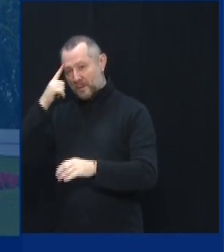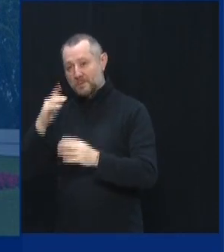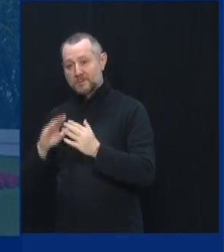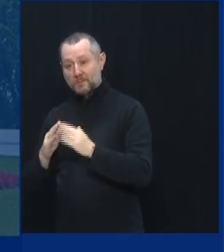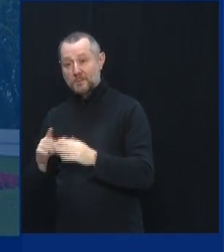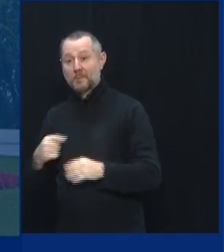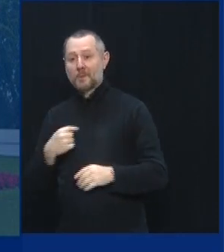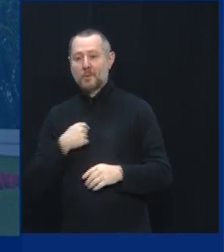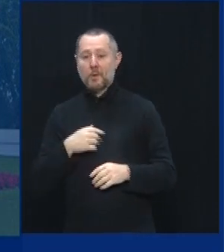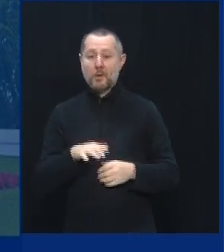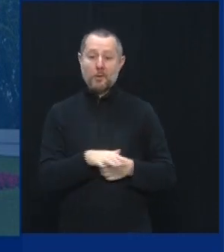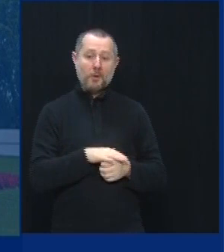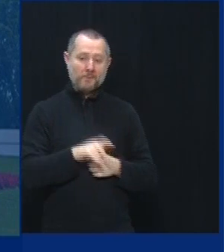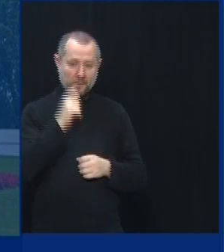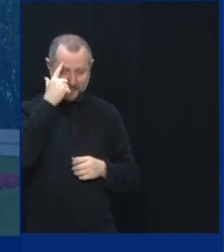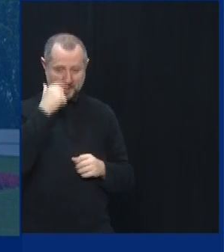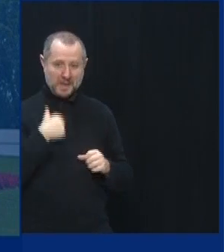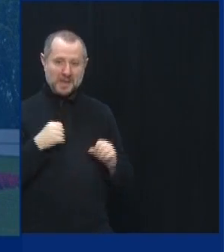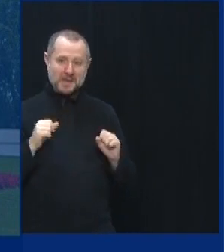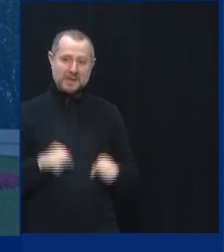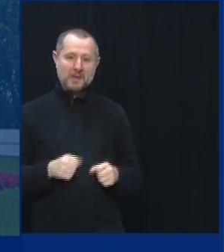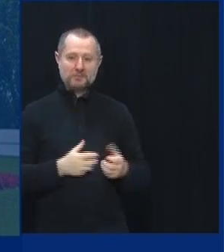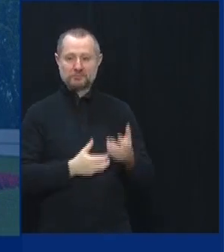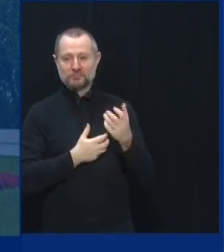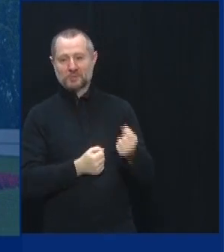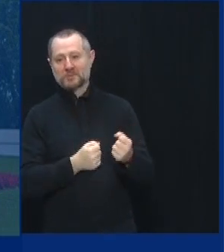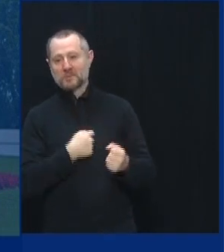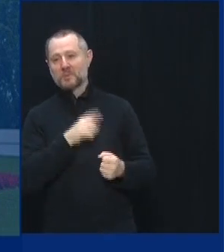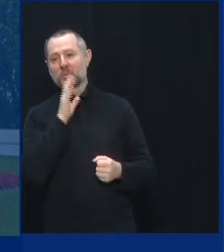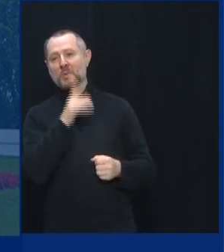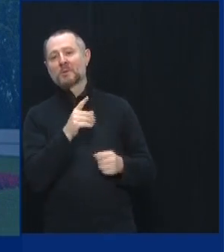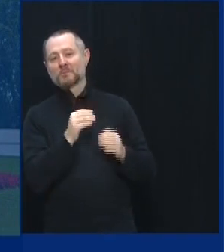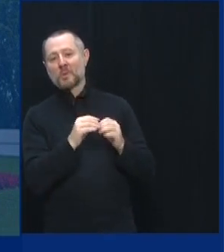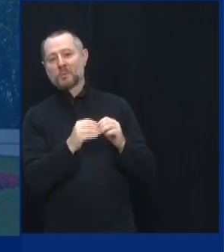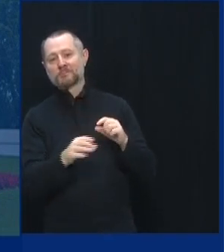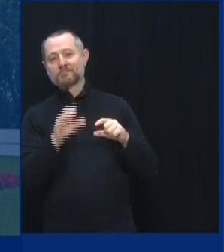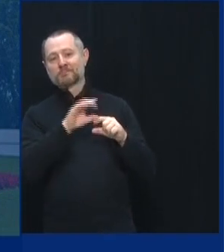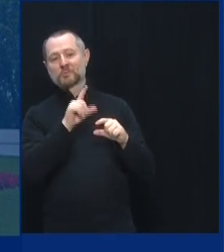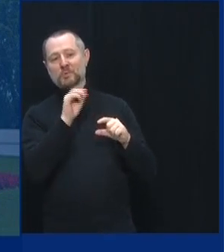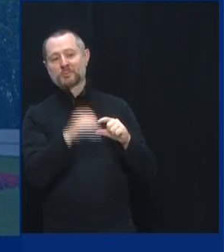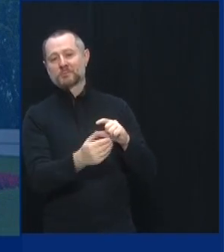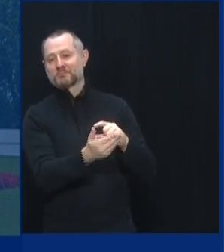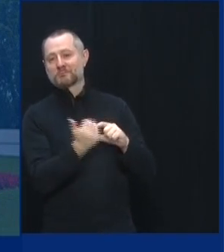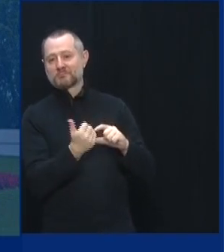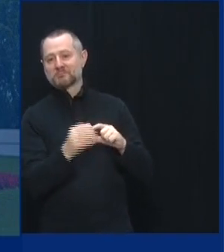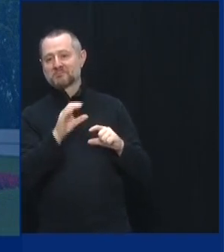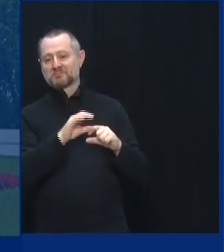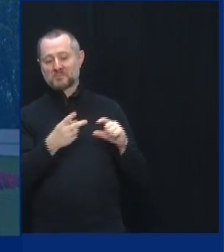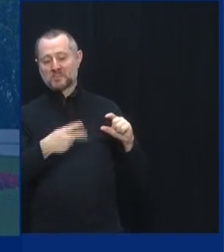TURN AROUND AND SUPPLY 20% ADDITIONAL TO THE LOCAL GOVERNMENTS.